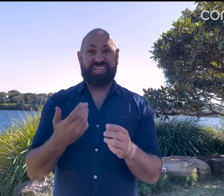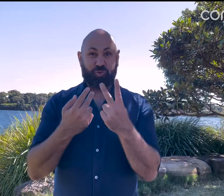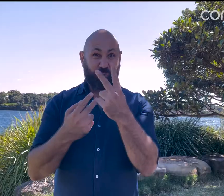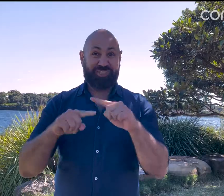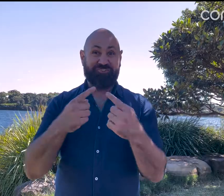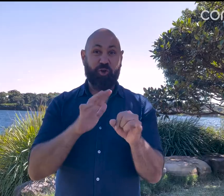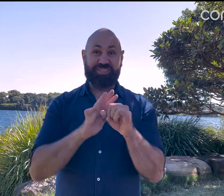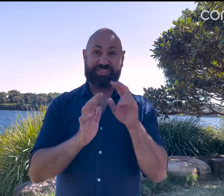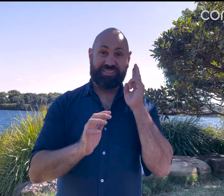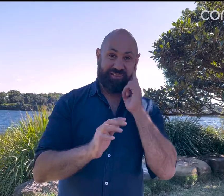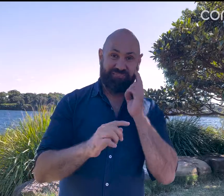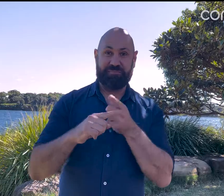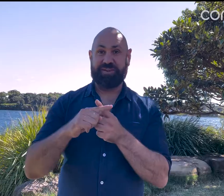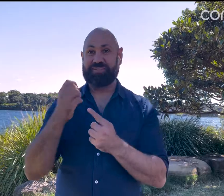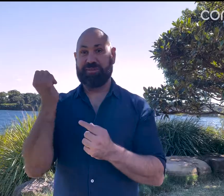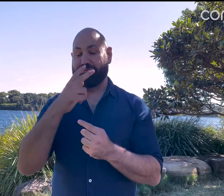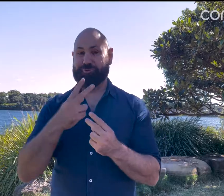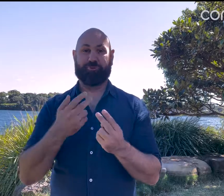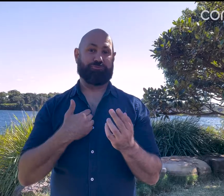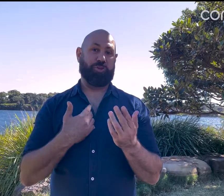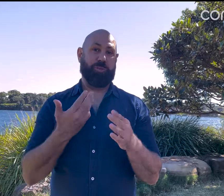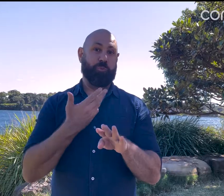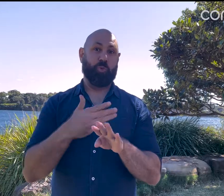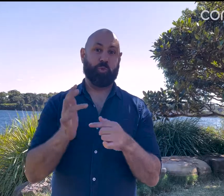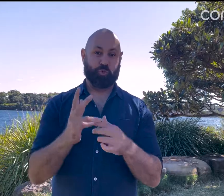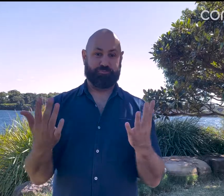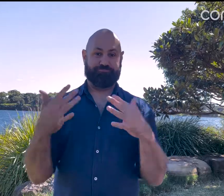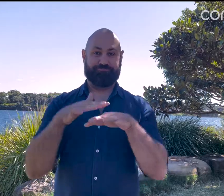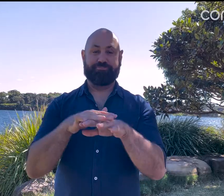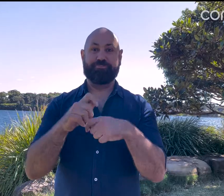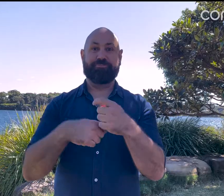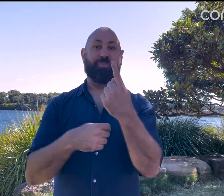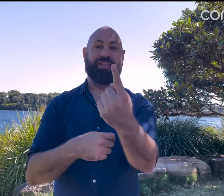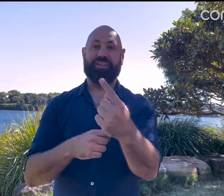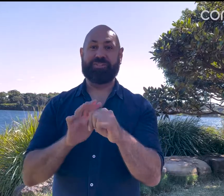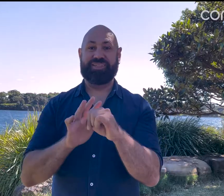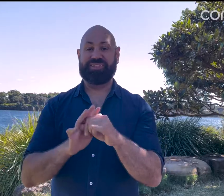I have two different identities, one as a Deaf person and the other as an Indigenous person, and having both intersecting identities is new to me.